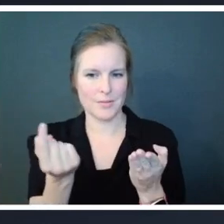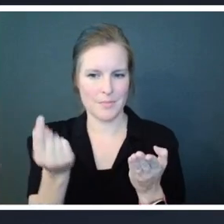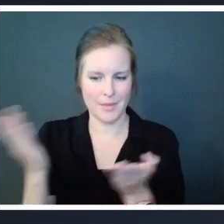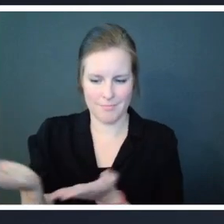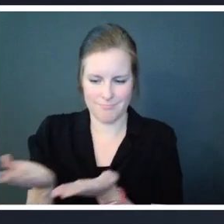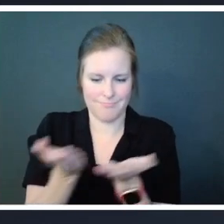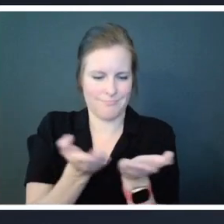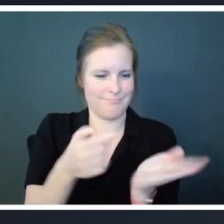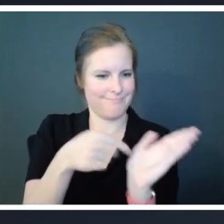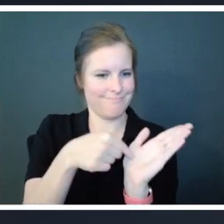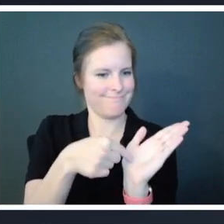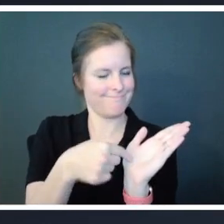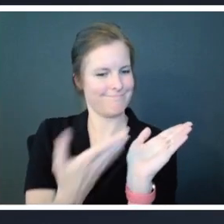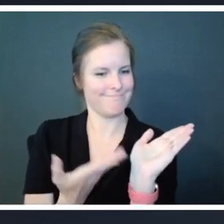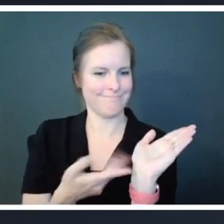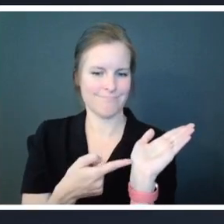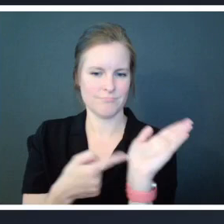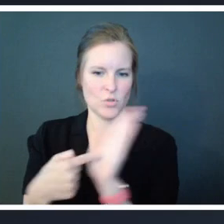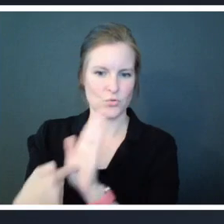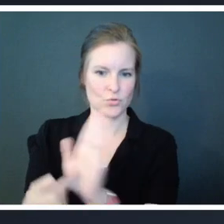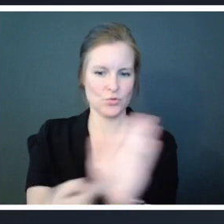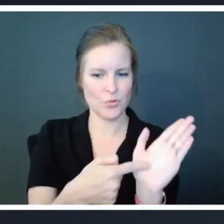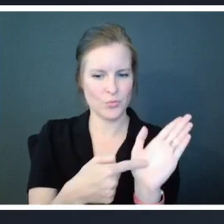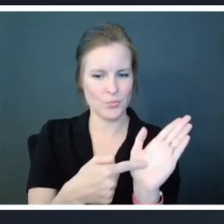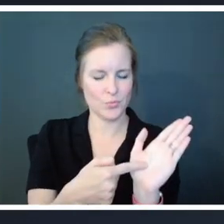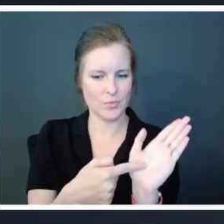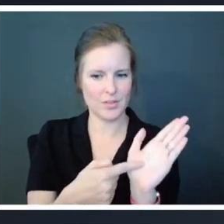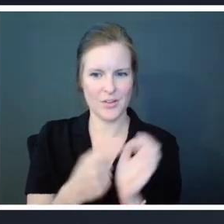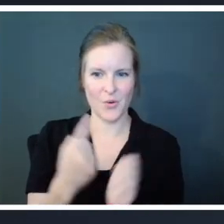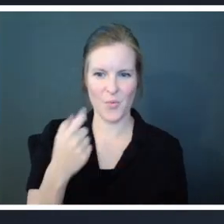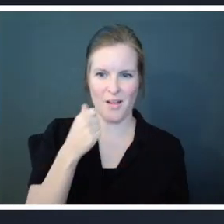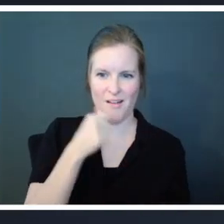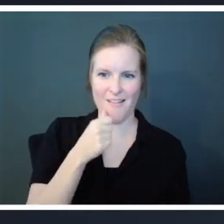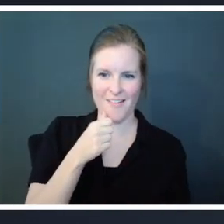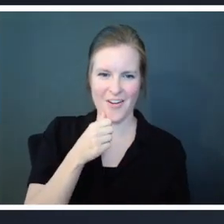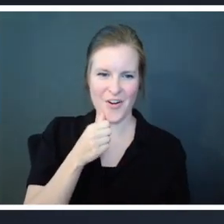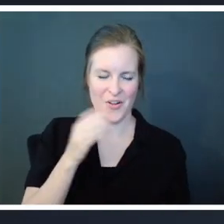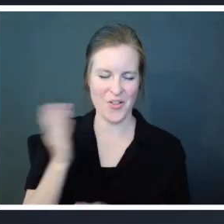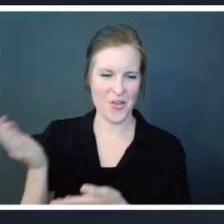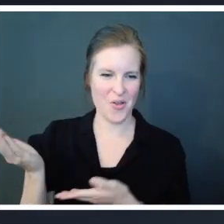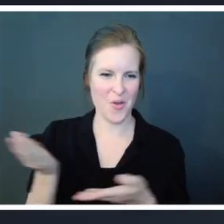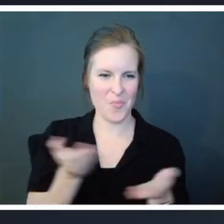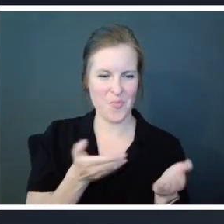And there was one girl who brought some live monarch caterpillars. She had four of them in this